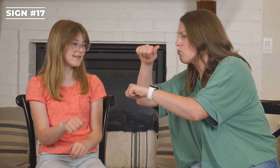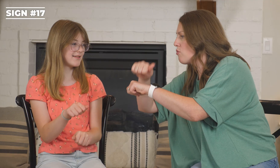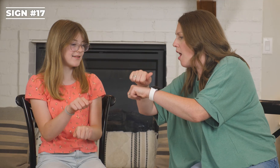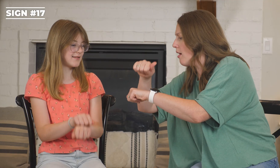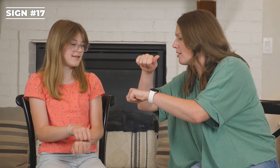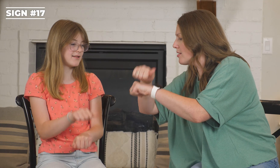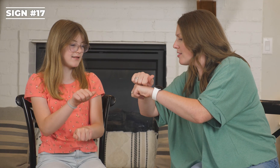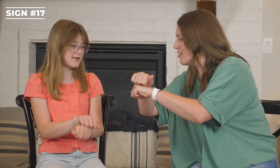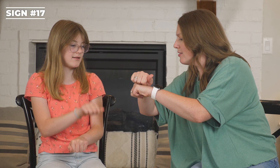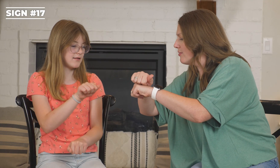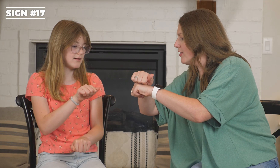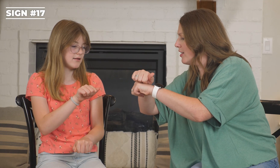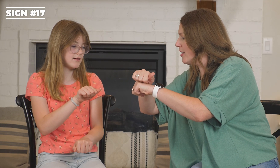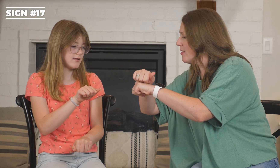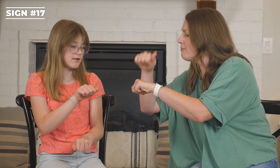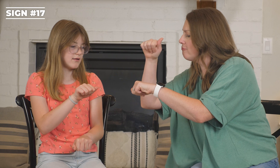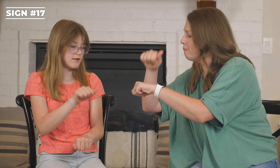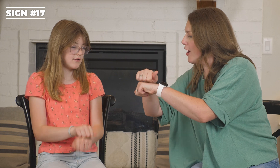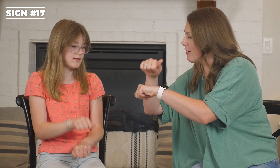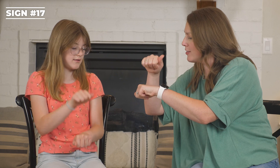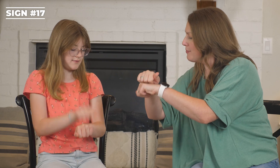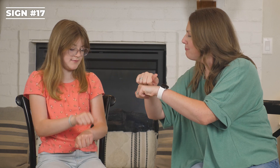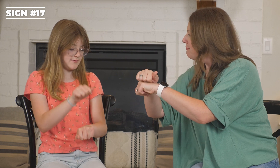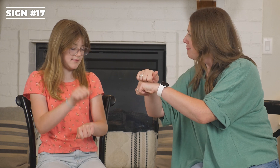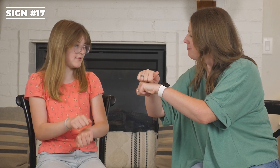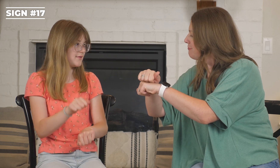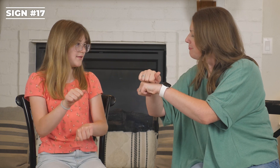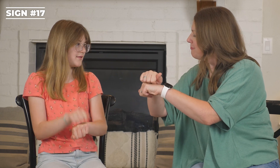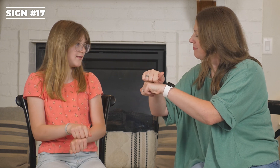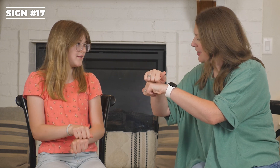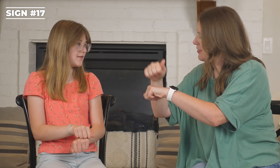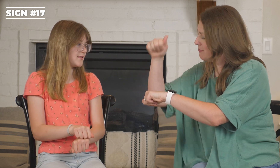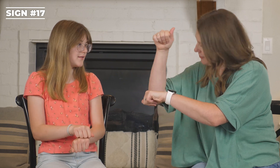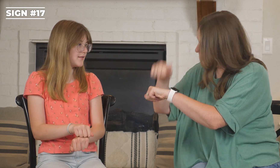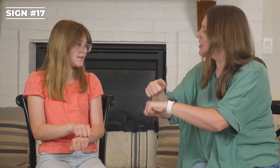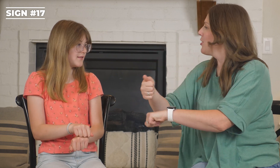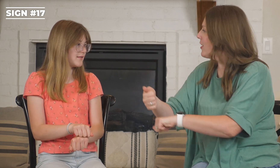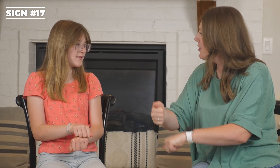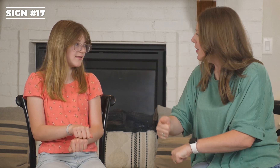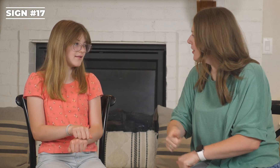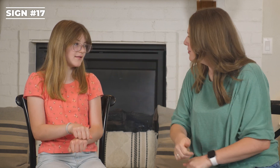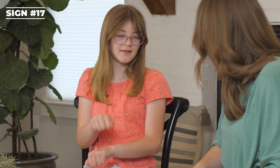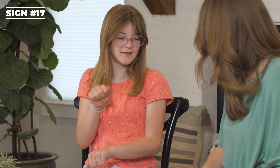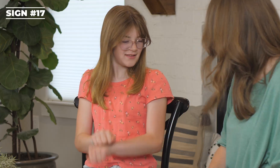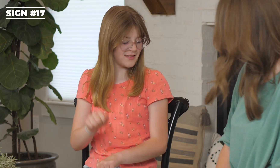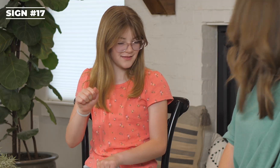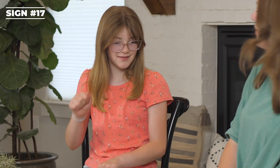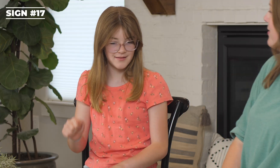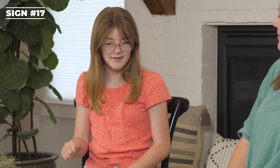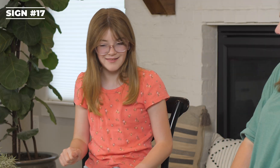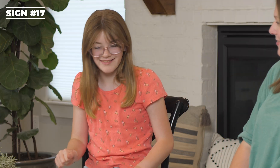Rocks. Very good rock. And it's like you're hitting in a rock.